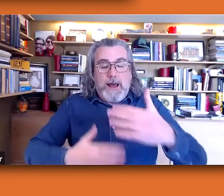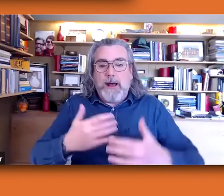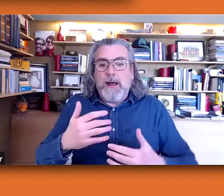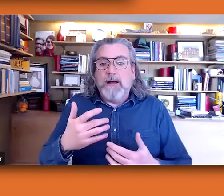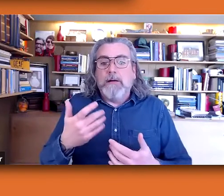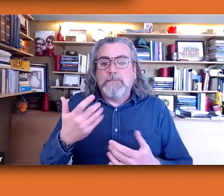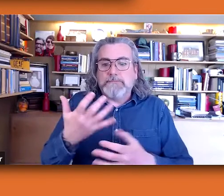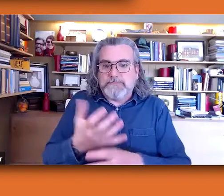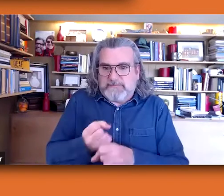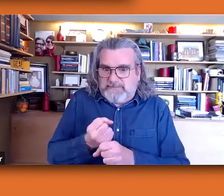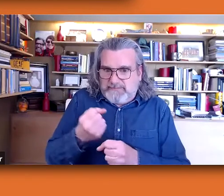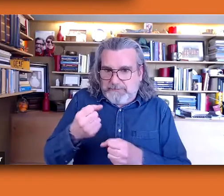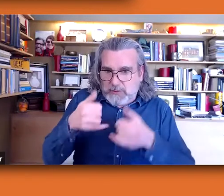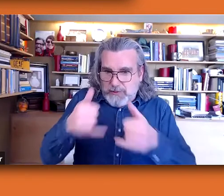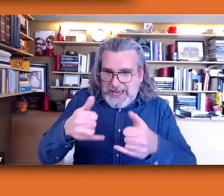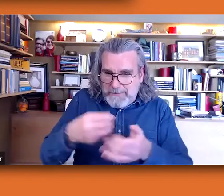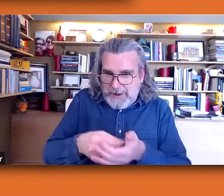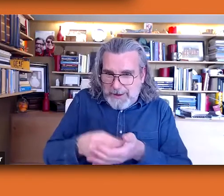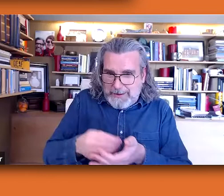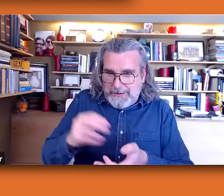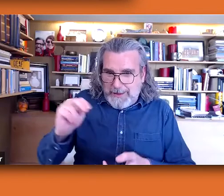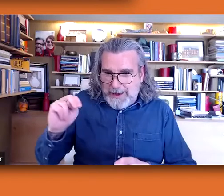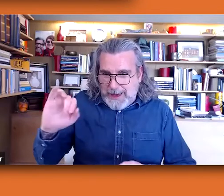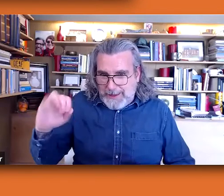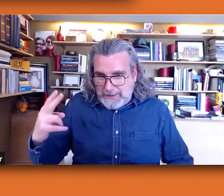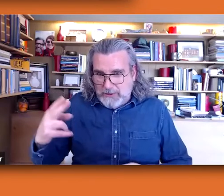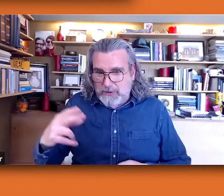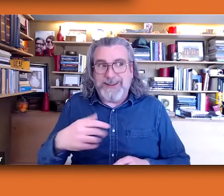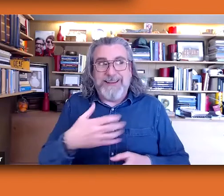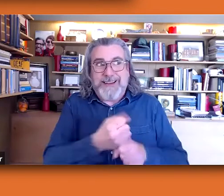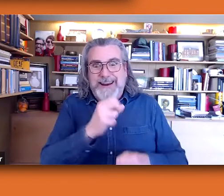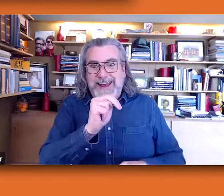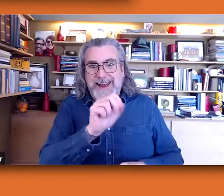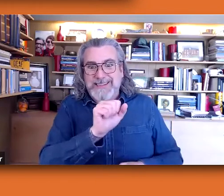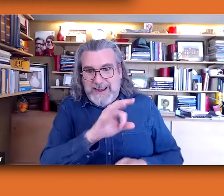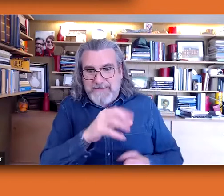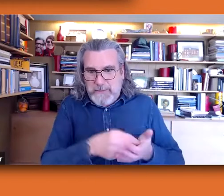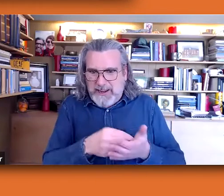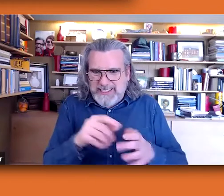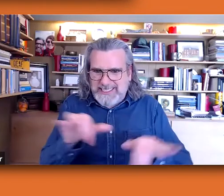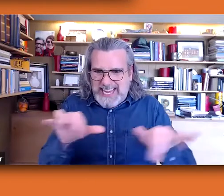And then, over time, we received grant funding from NIH and then NSF.